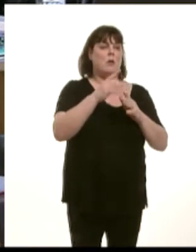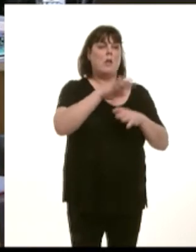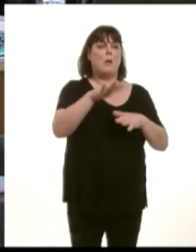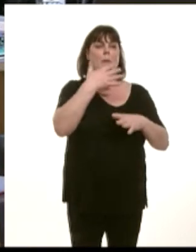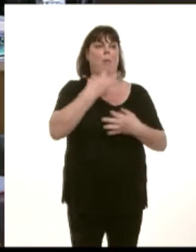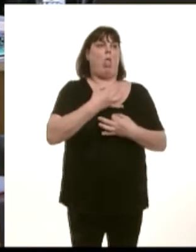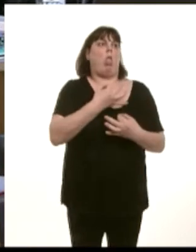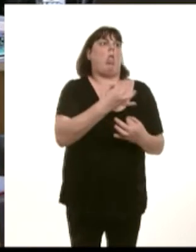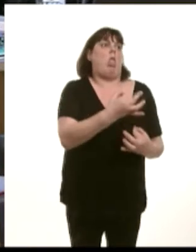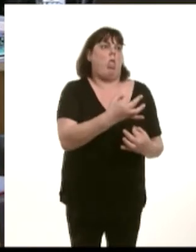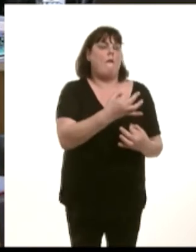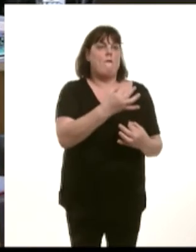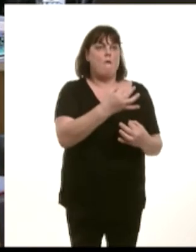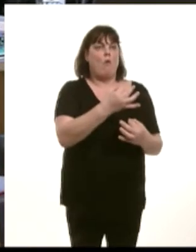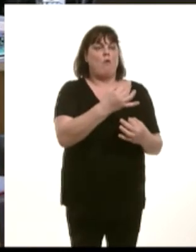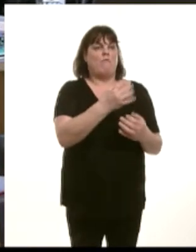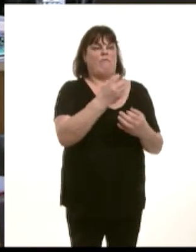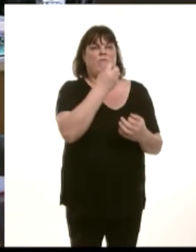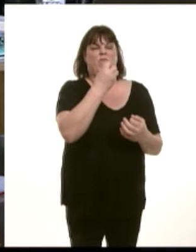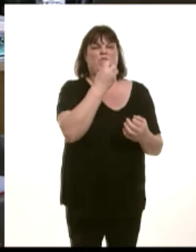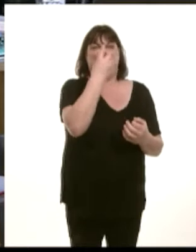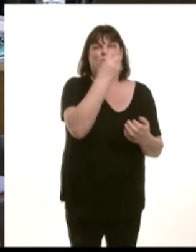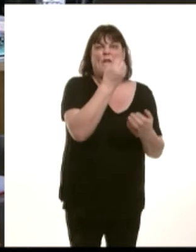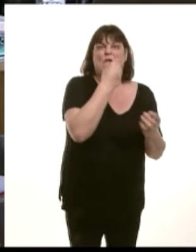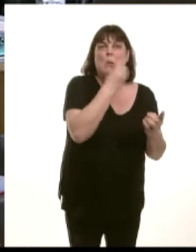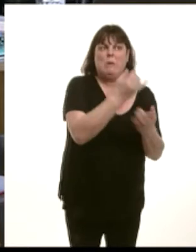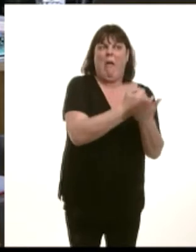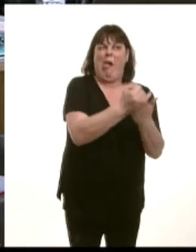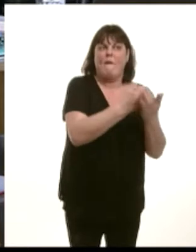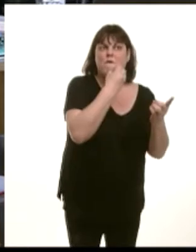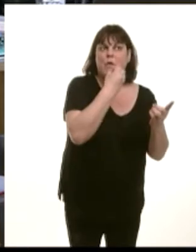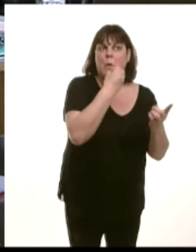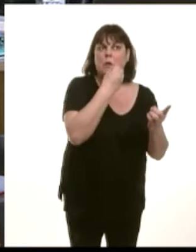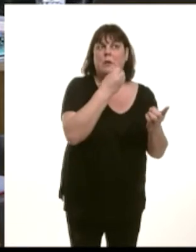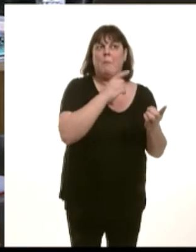of fast food, which is much more widely available actually than it was in the 1970s, in terms